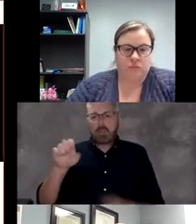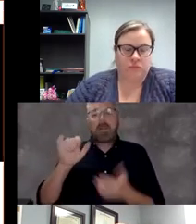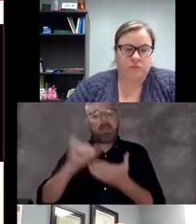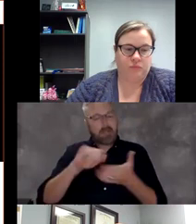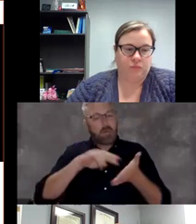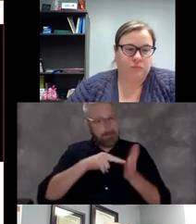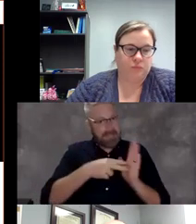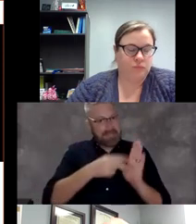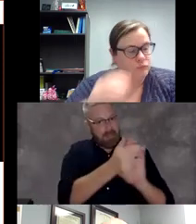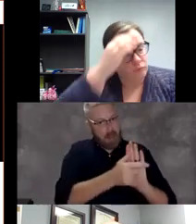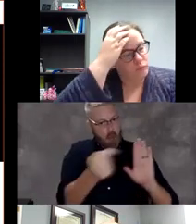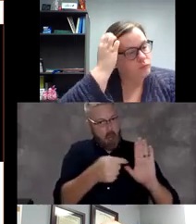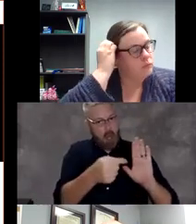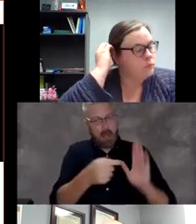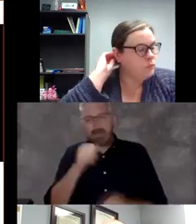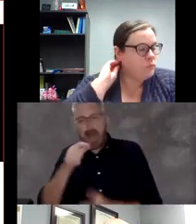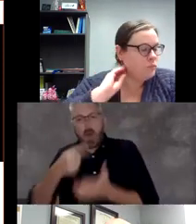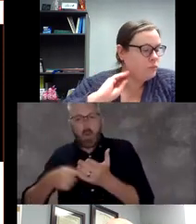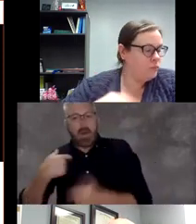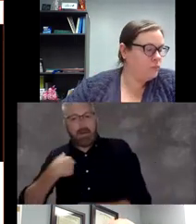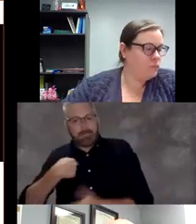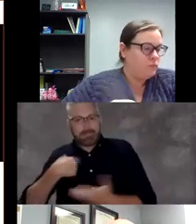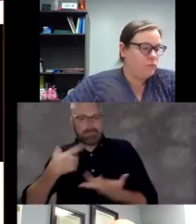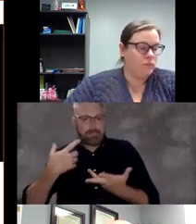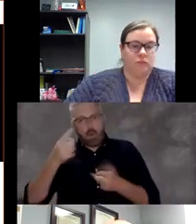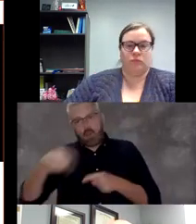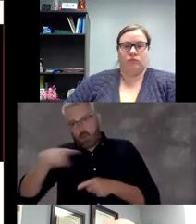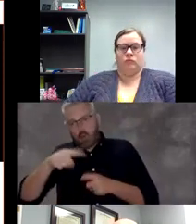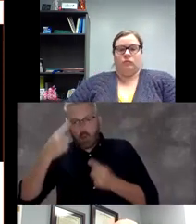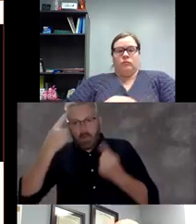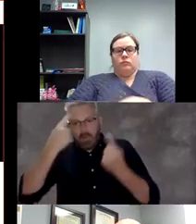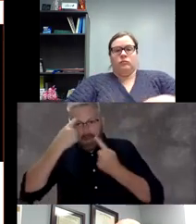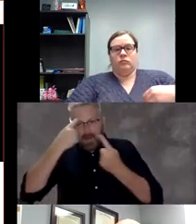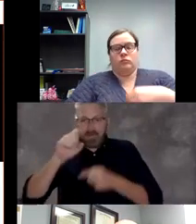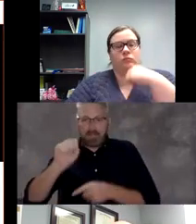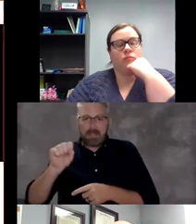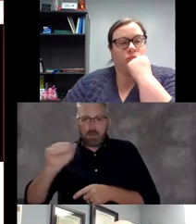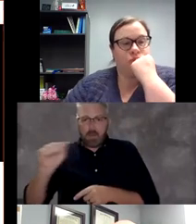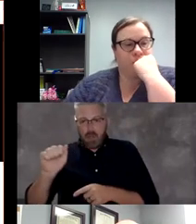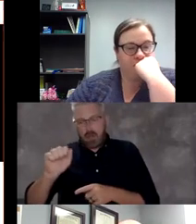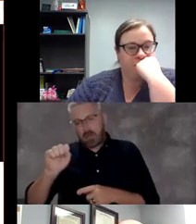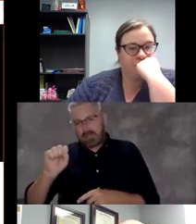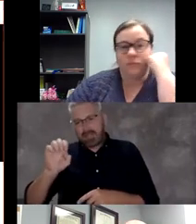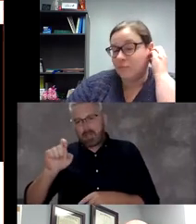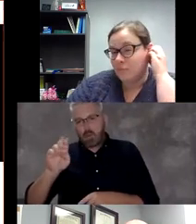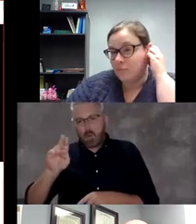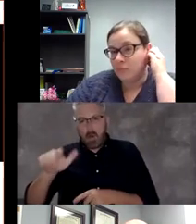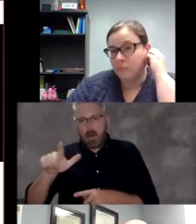NOT NECESSARILY WHAT YOU MAY CONSIDER SEXUAL ABUSE TO OR WHAT OTHERS IN OUR FIELD MAY CONSIDER SEXUAL ABUSE.